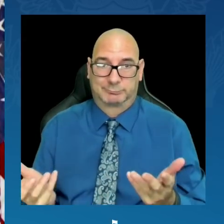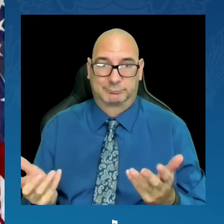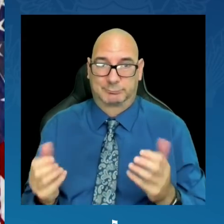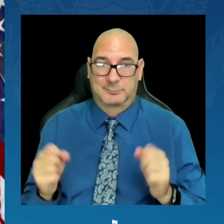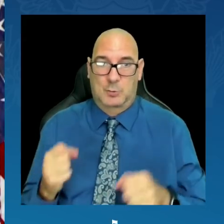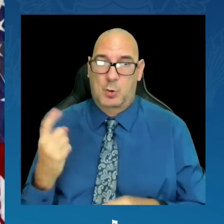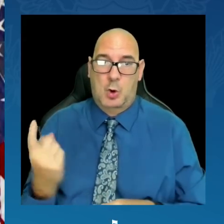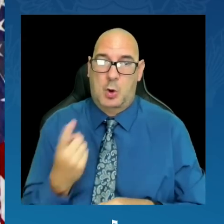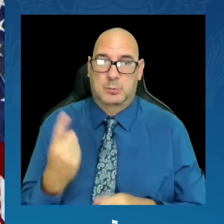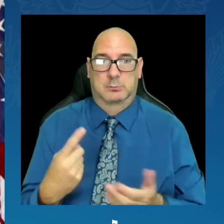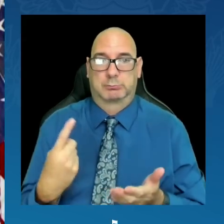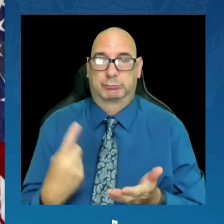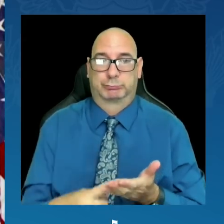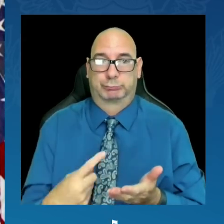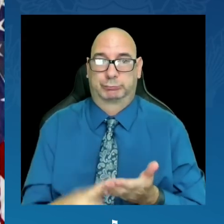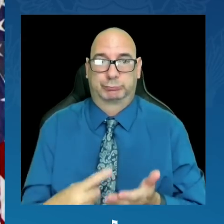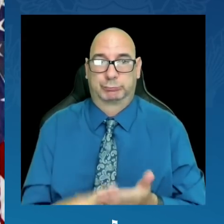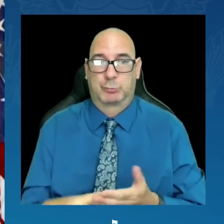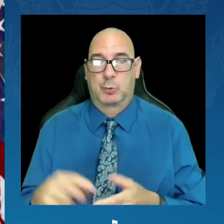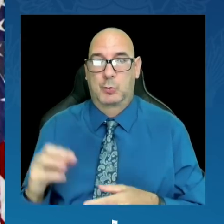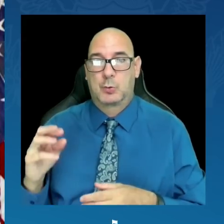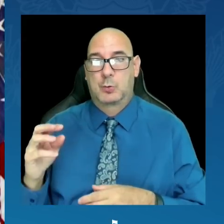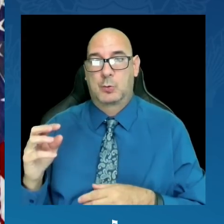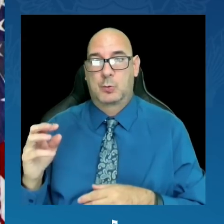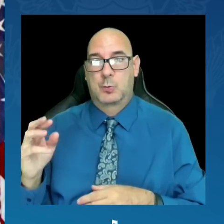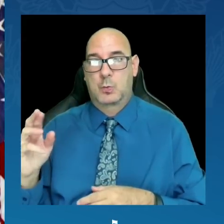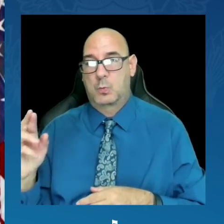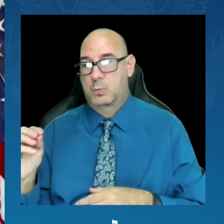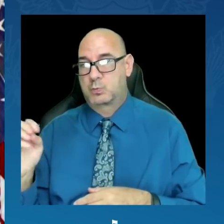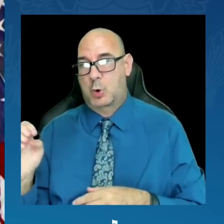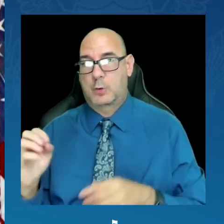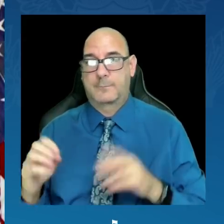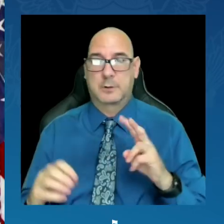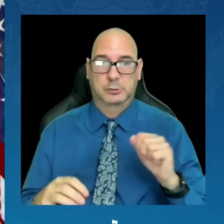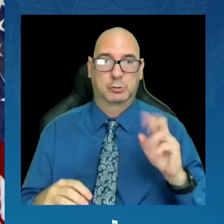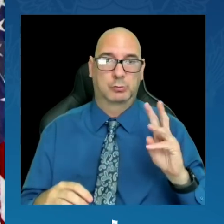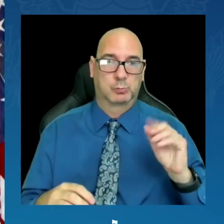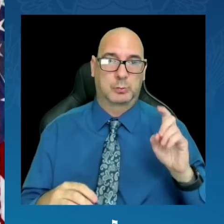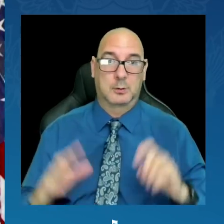Wade protected. Past tense.